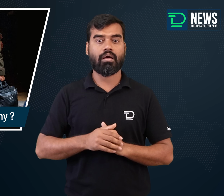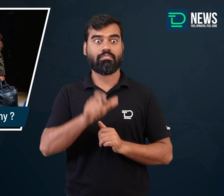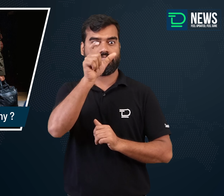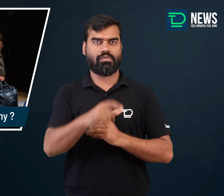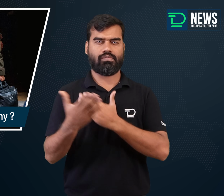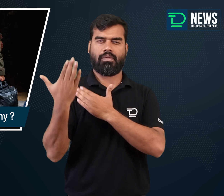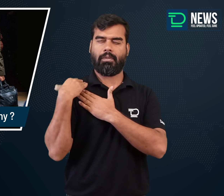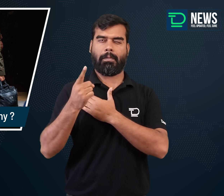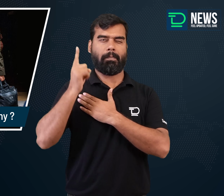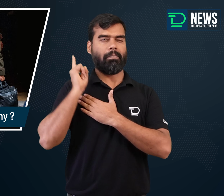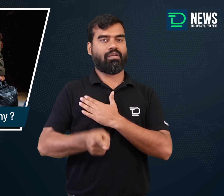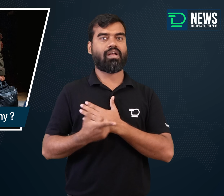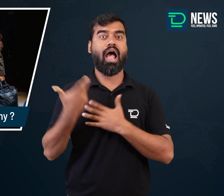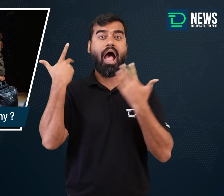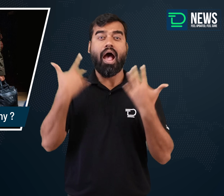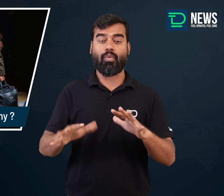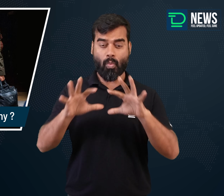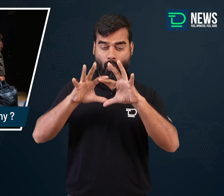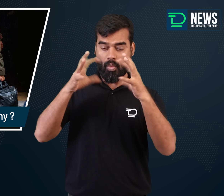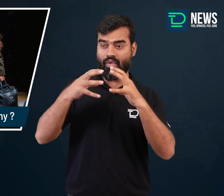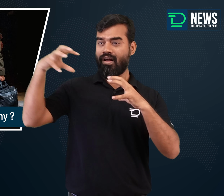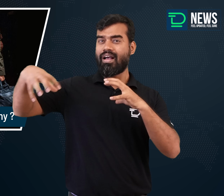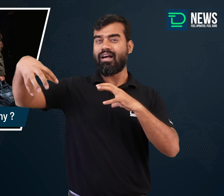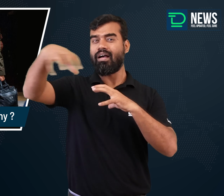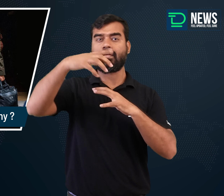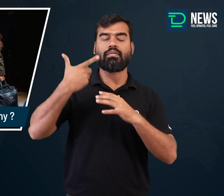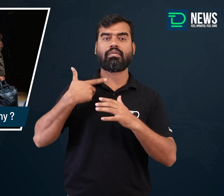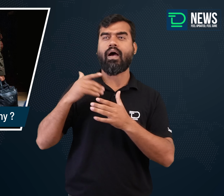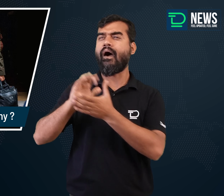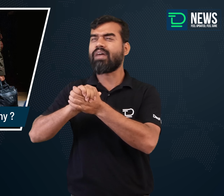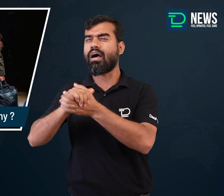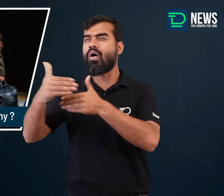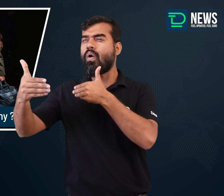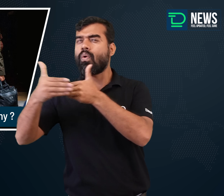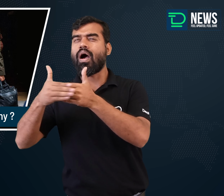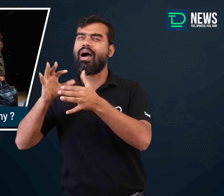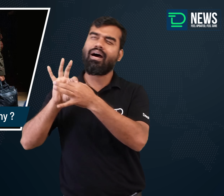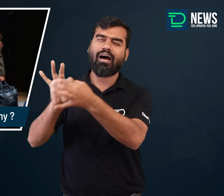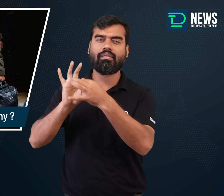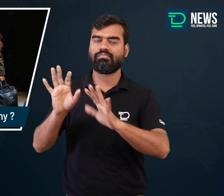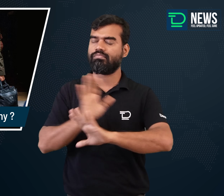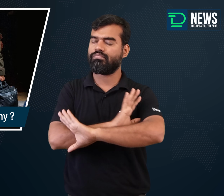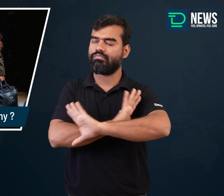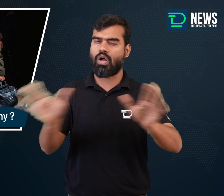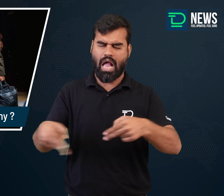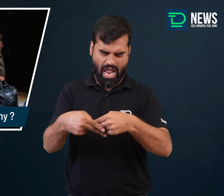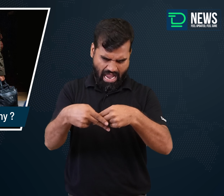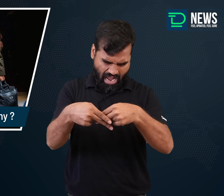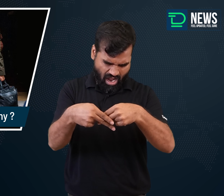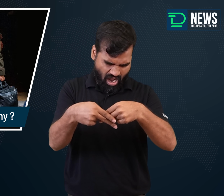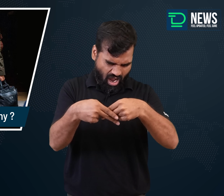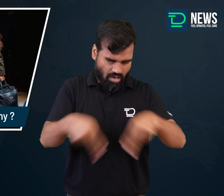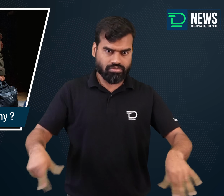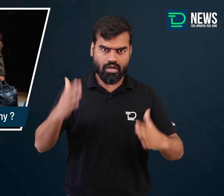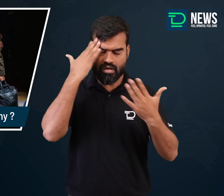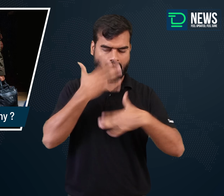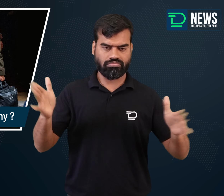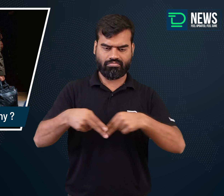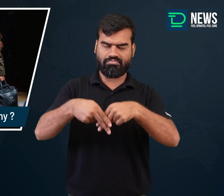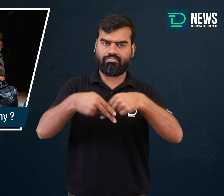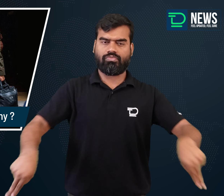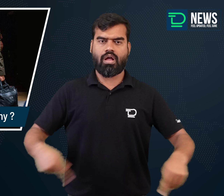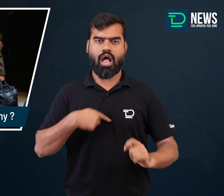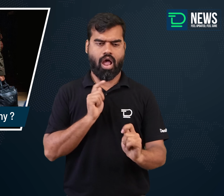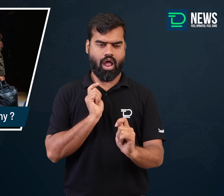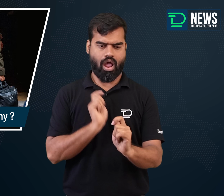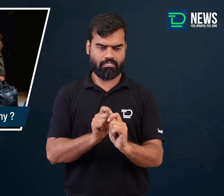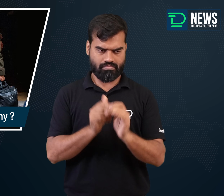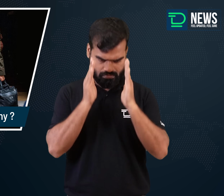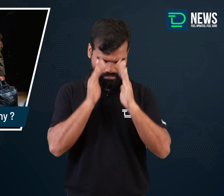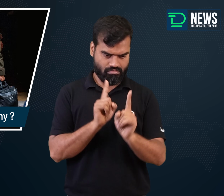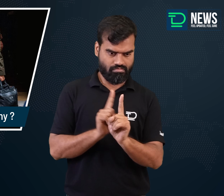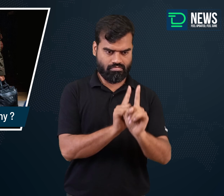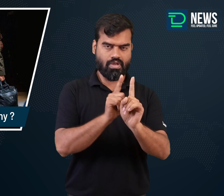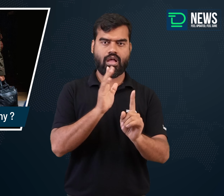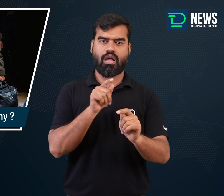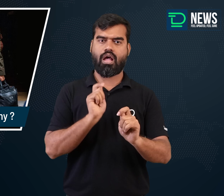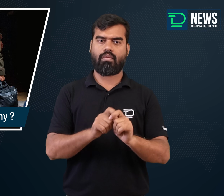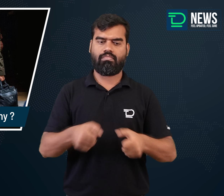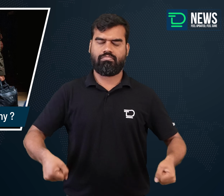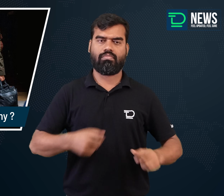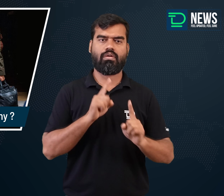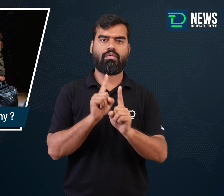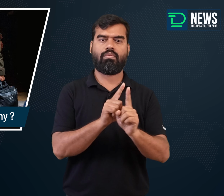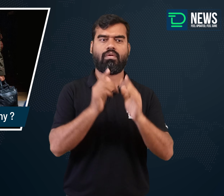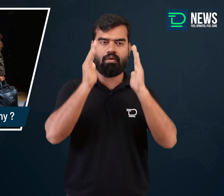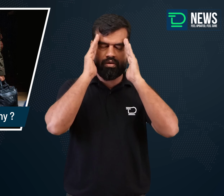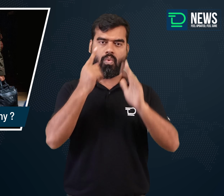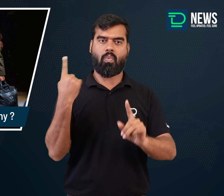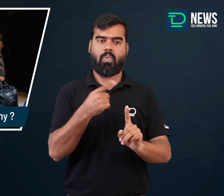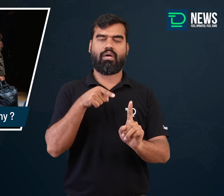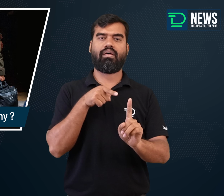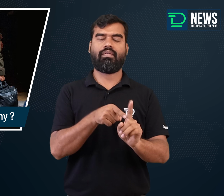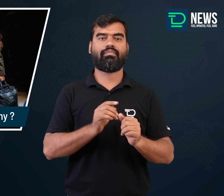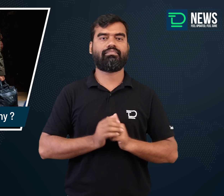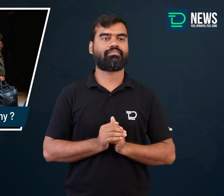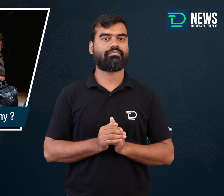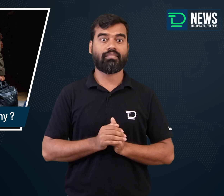They should not be closely linked to other foreign nations.